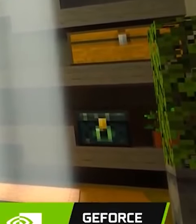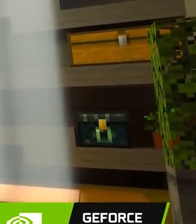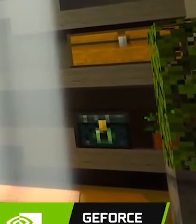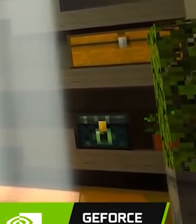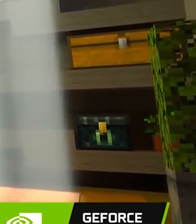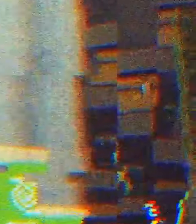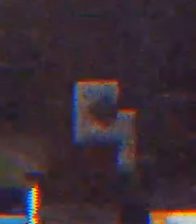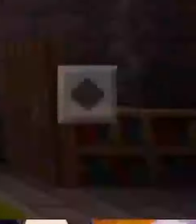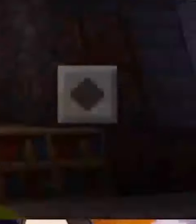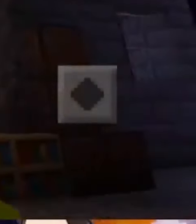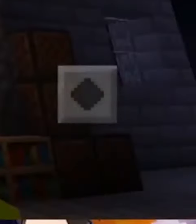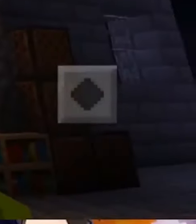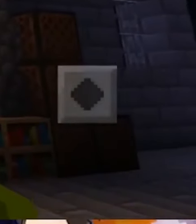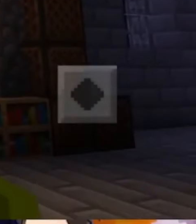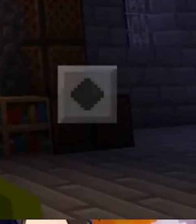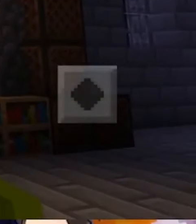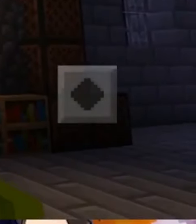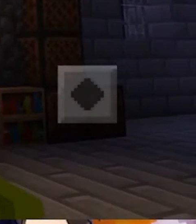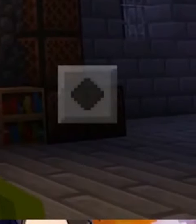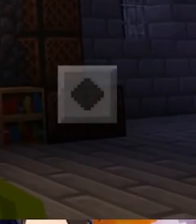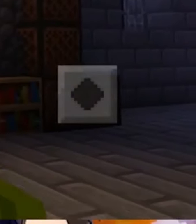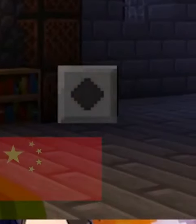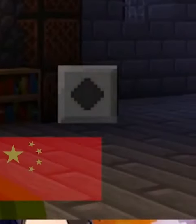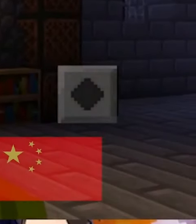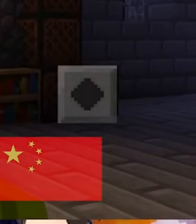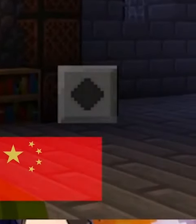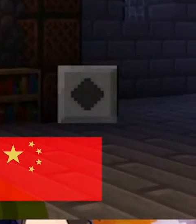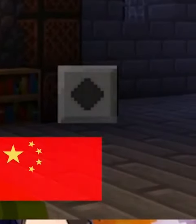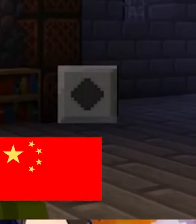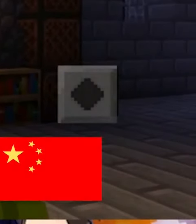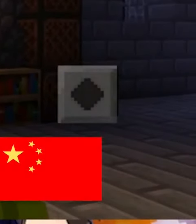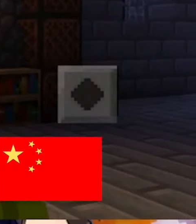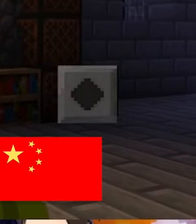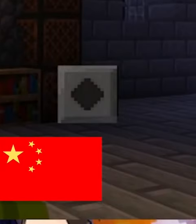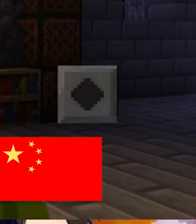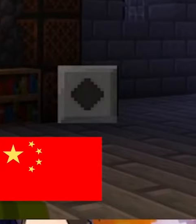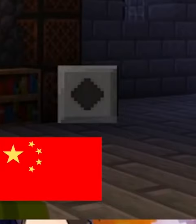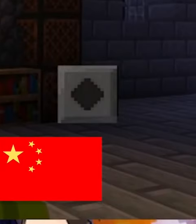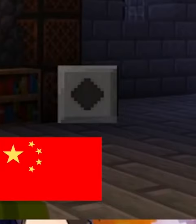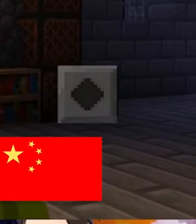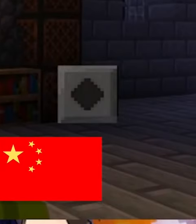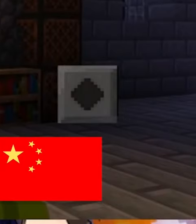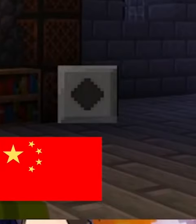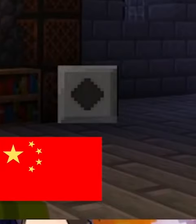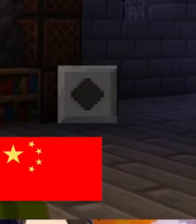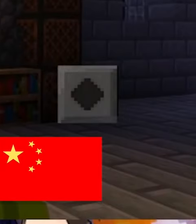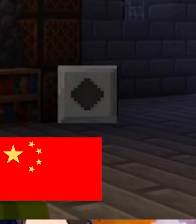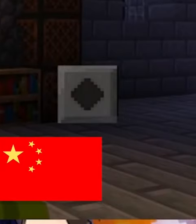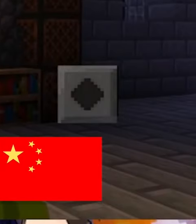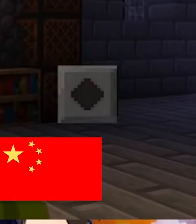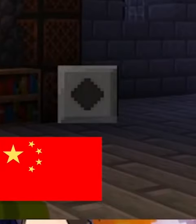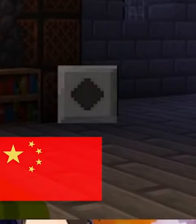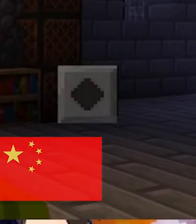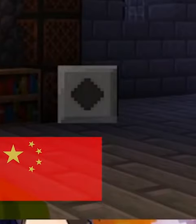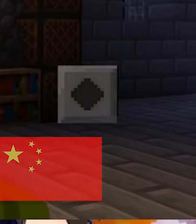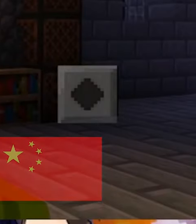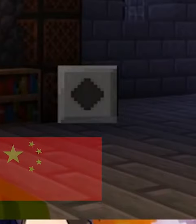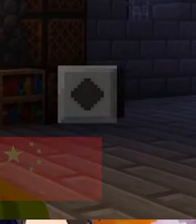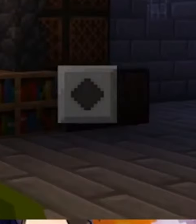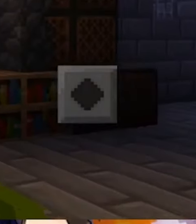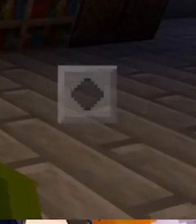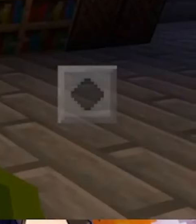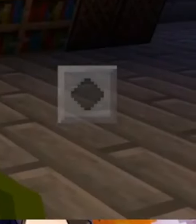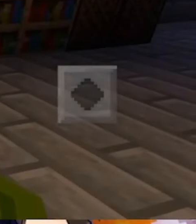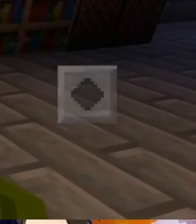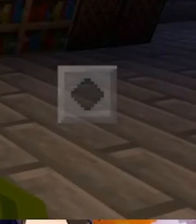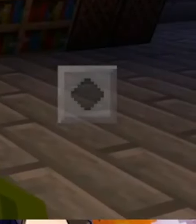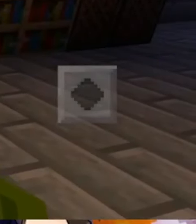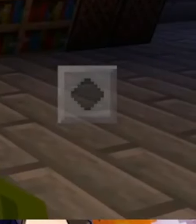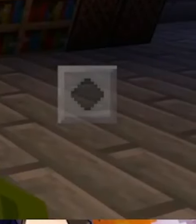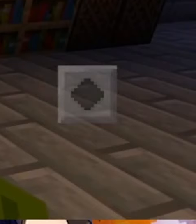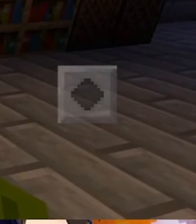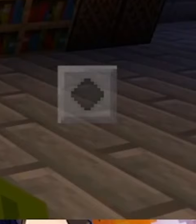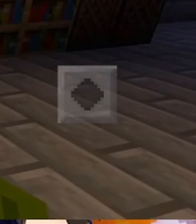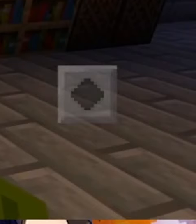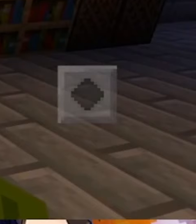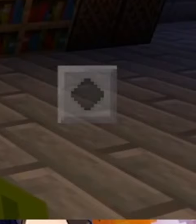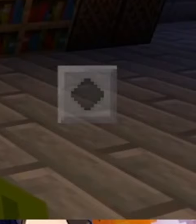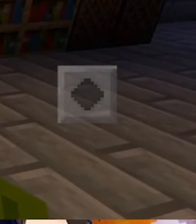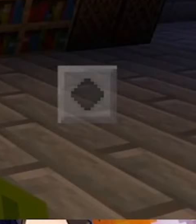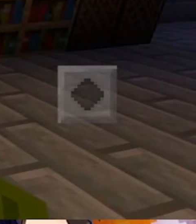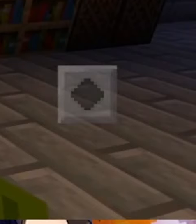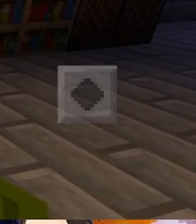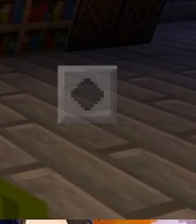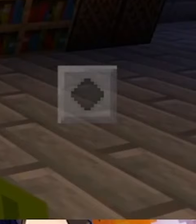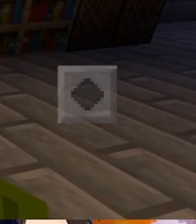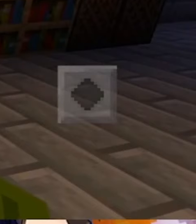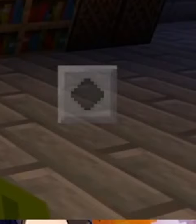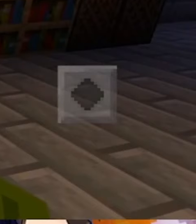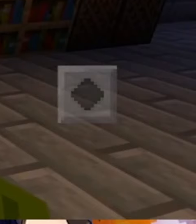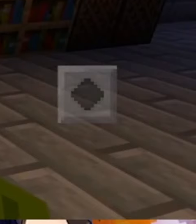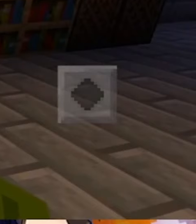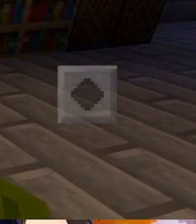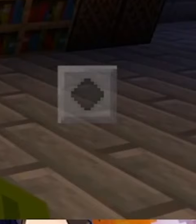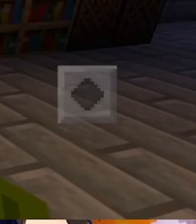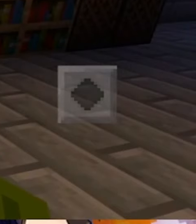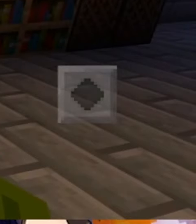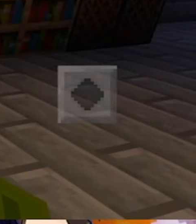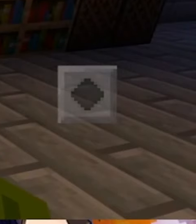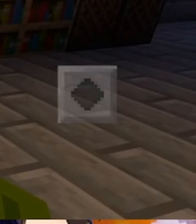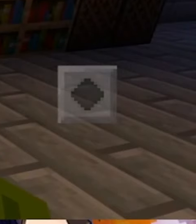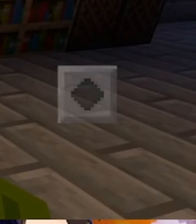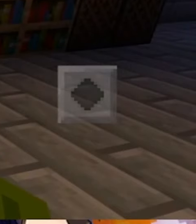THIS SCENE WITH RTX OFF TO THIS